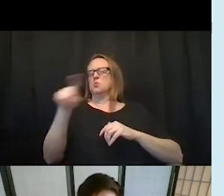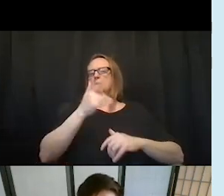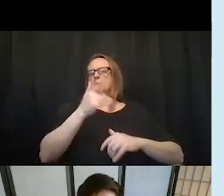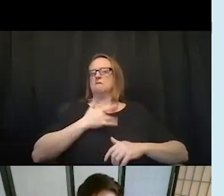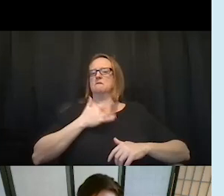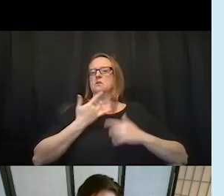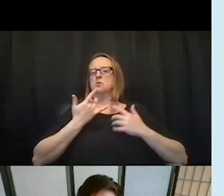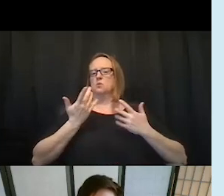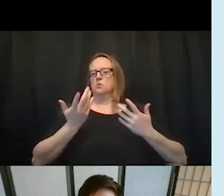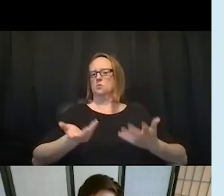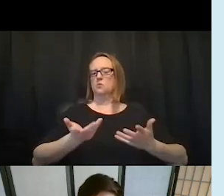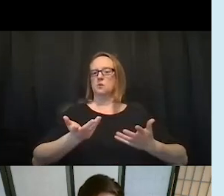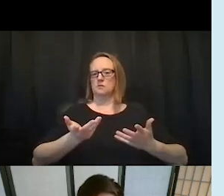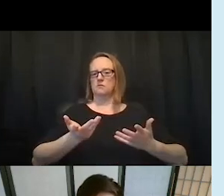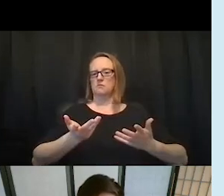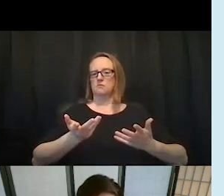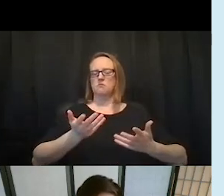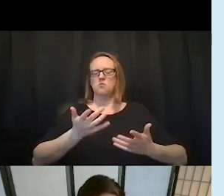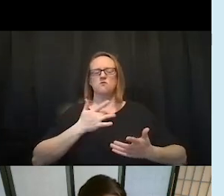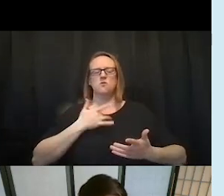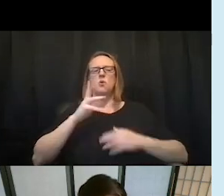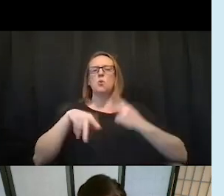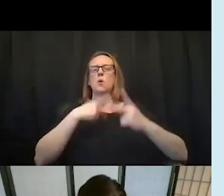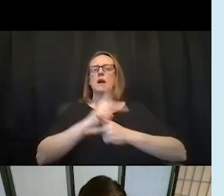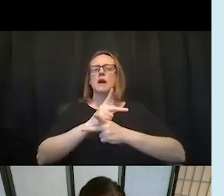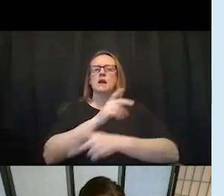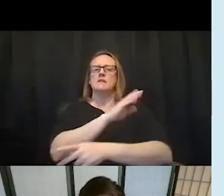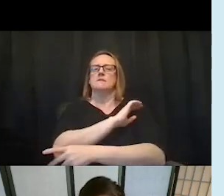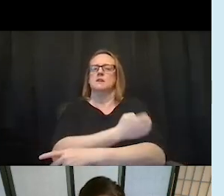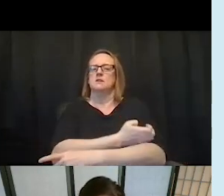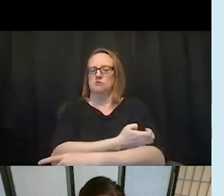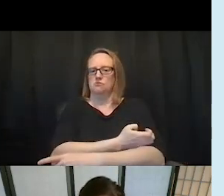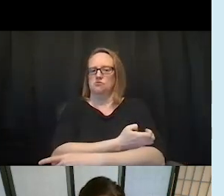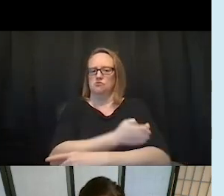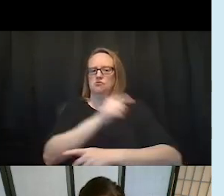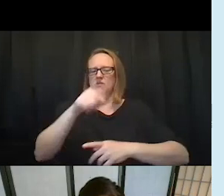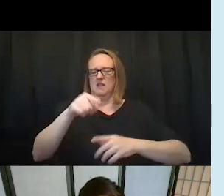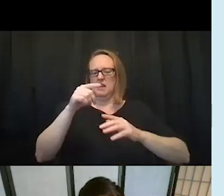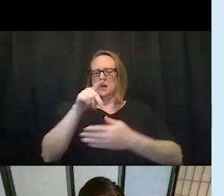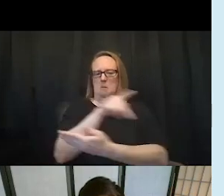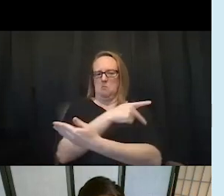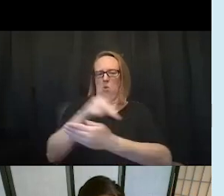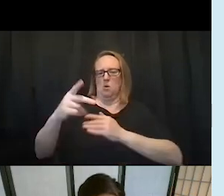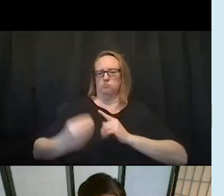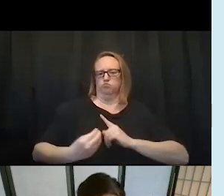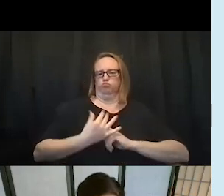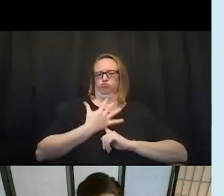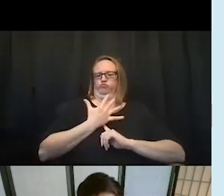your body and what- what energy this poem brings up for you um and just be with that for a moment.